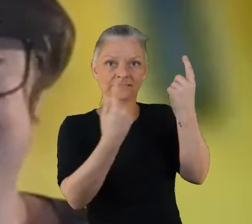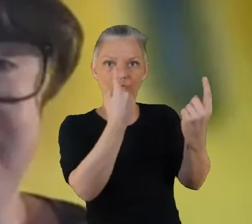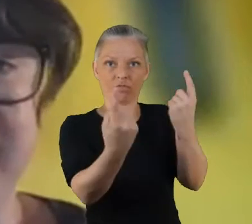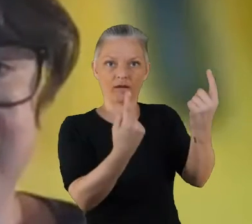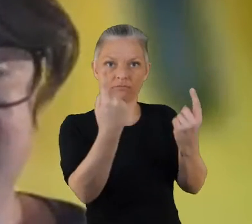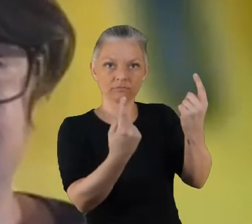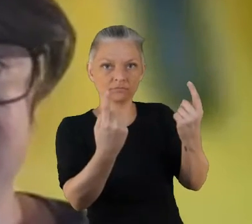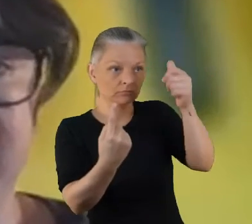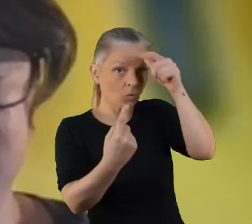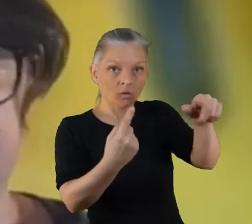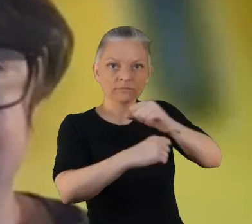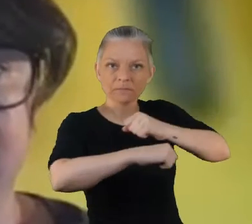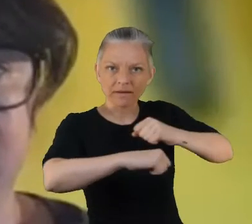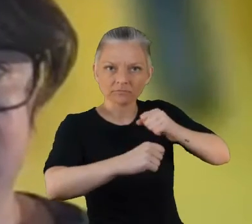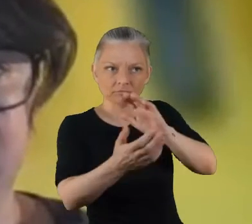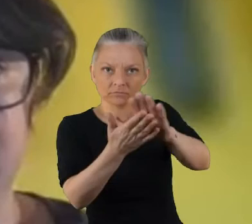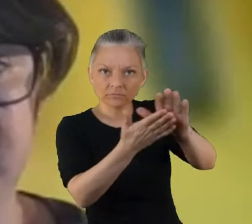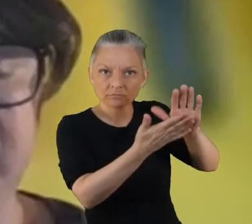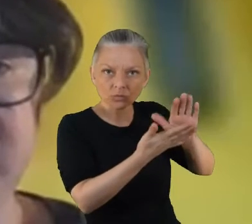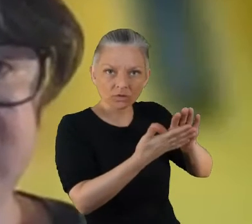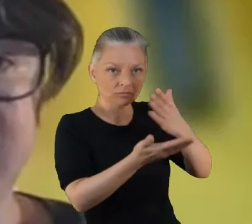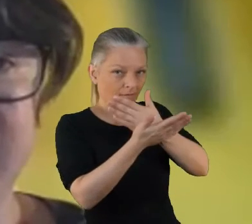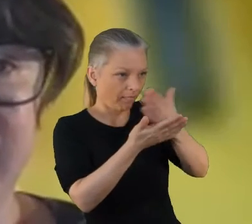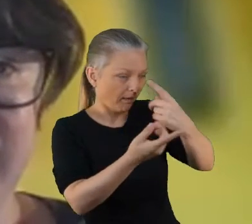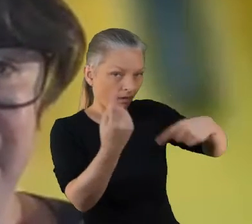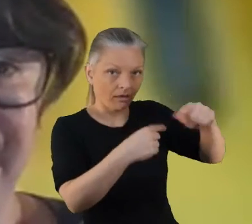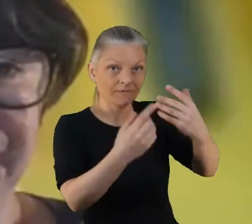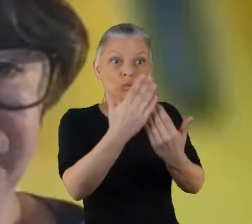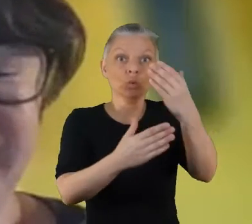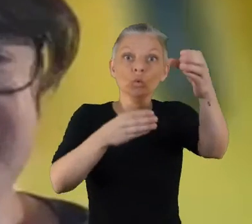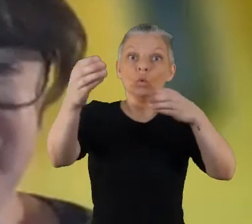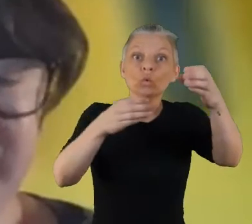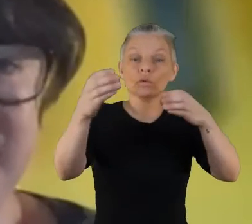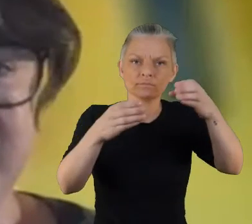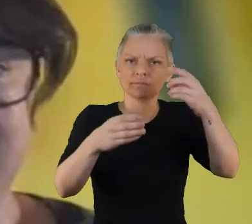just so that’s clear to everybody, especially to new members. I think whenever I’ve done